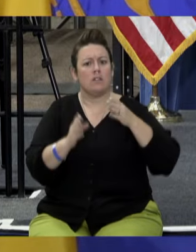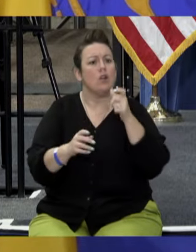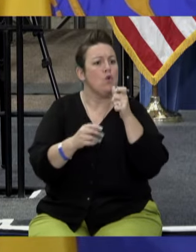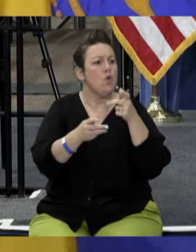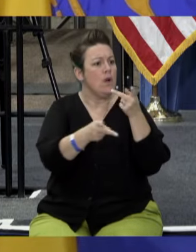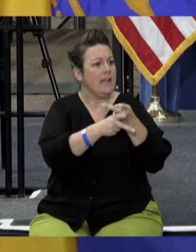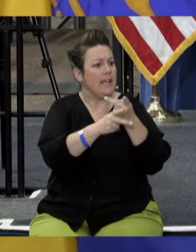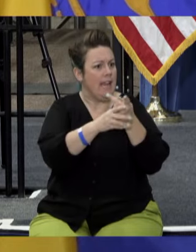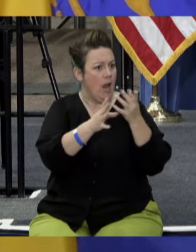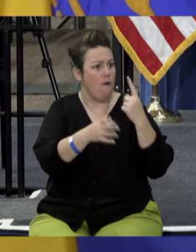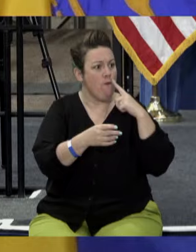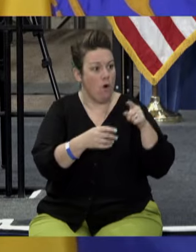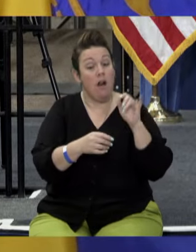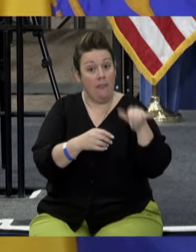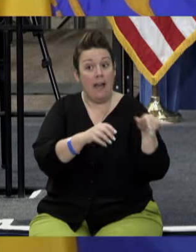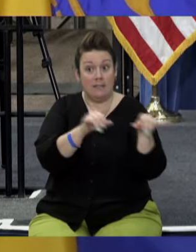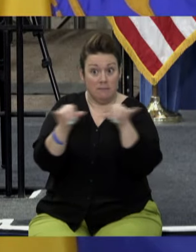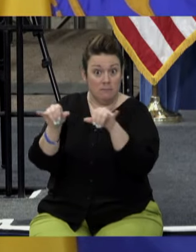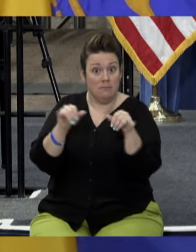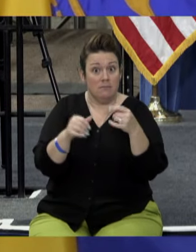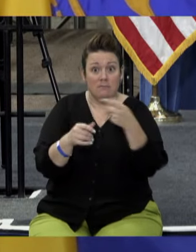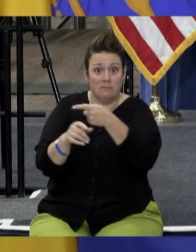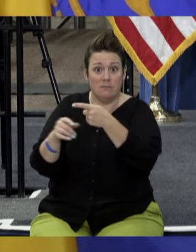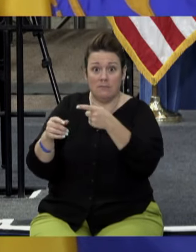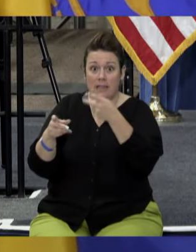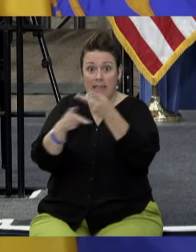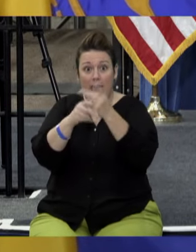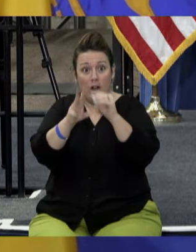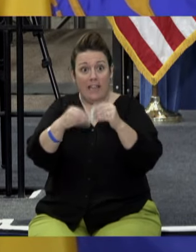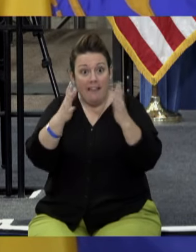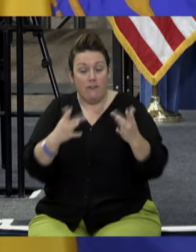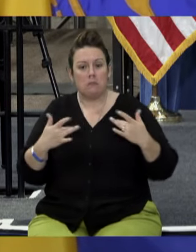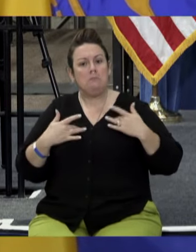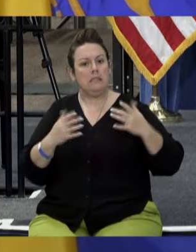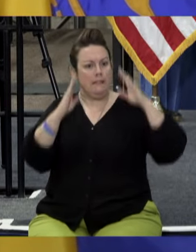that's caregivers too, right? They're so focused on the person they're caring for, it's selfless,